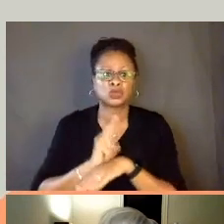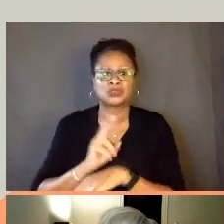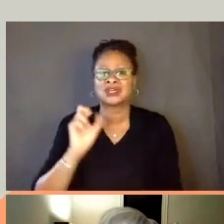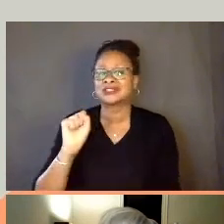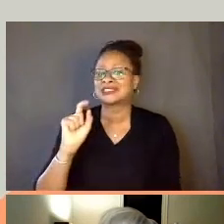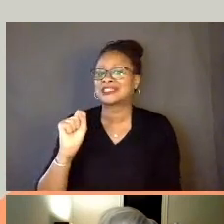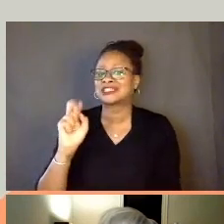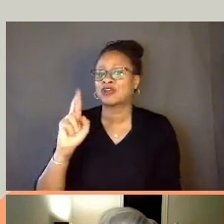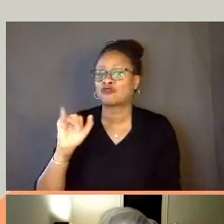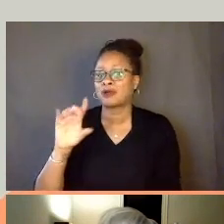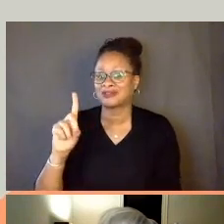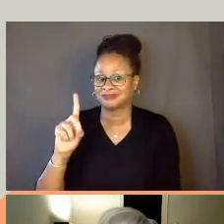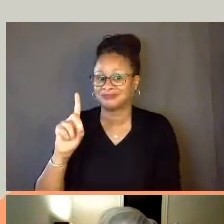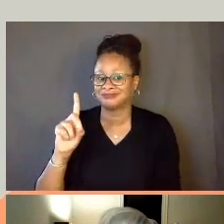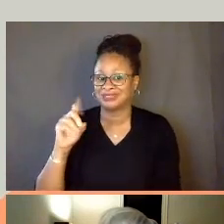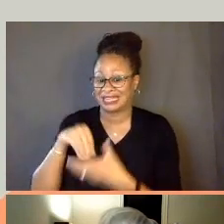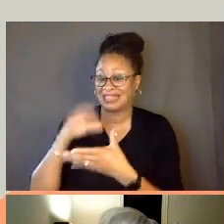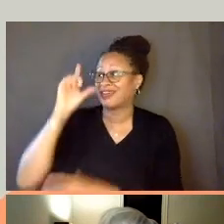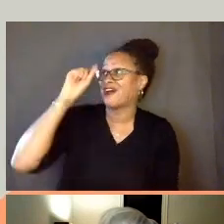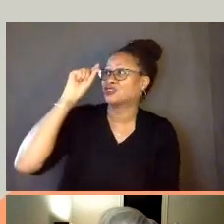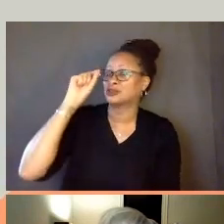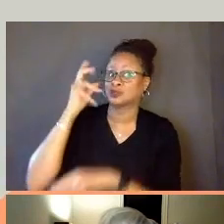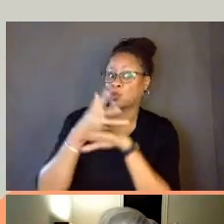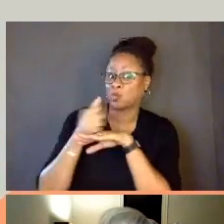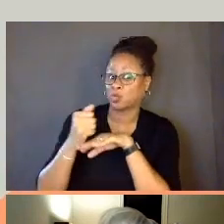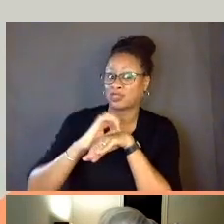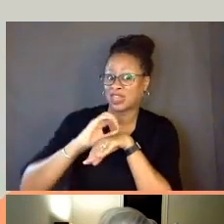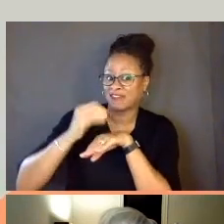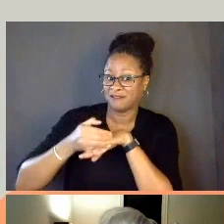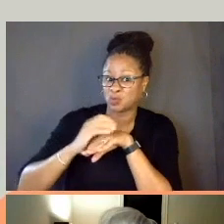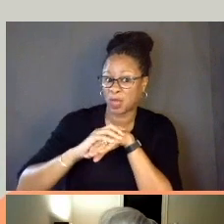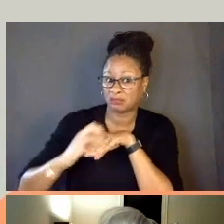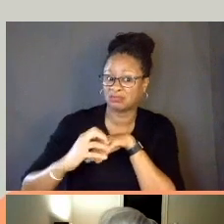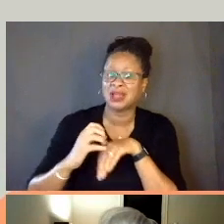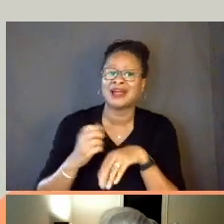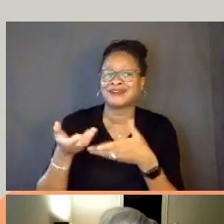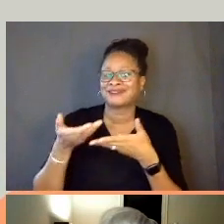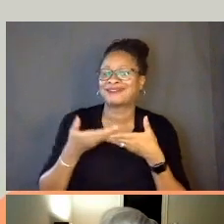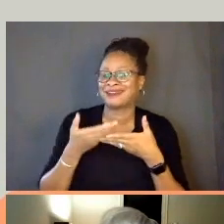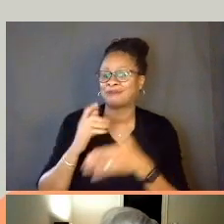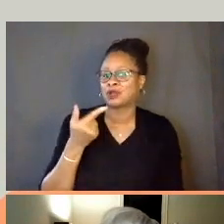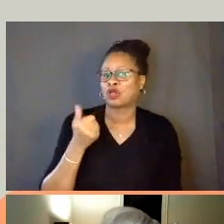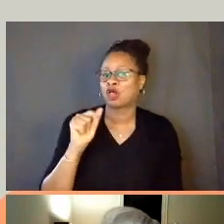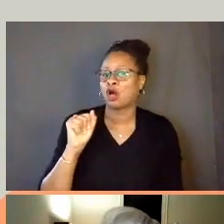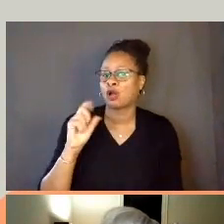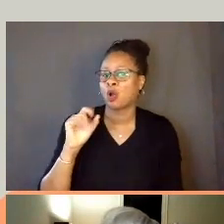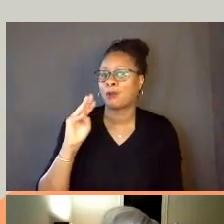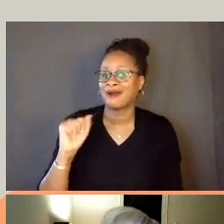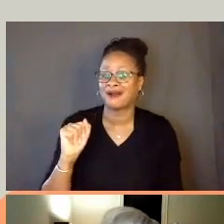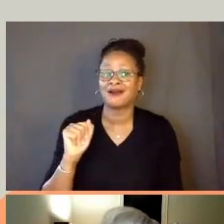of the steroids to get rid of the inflammation, it had given me glaucoma. ERIN DEWARD (VOICEOVER): Black and white images flash.